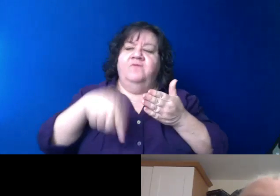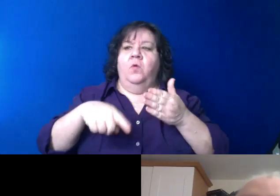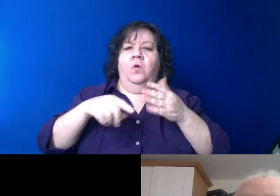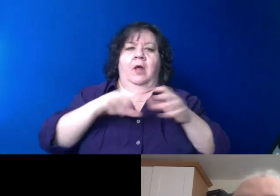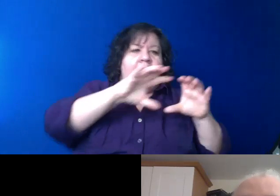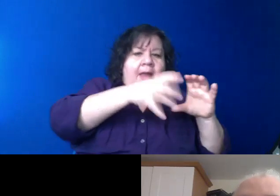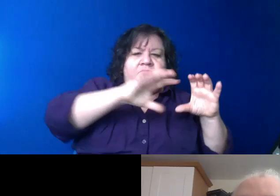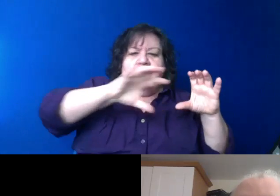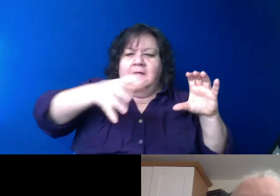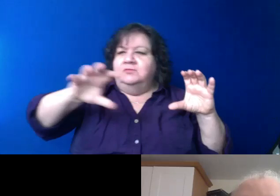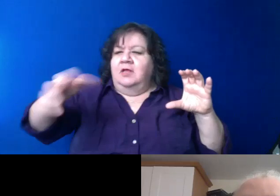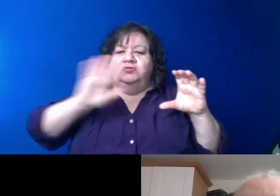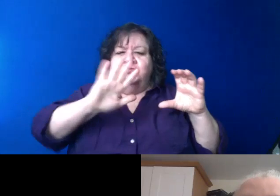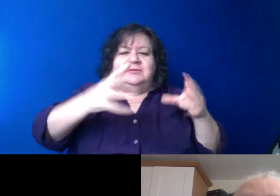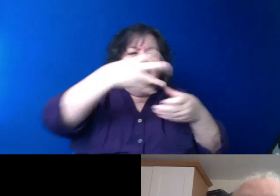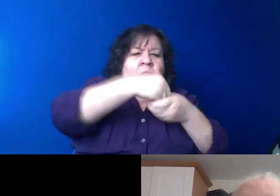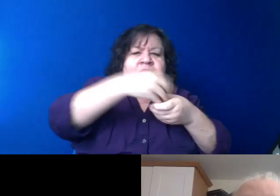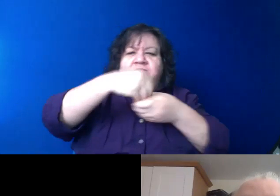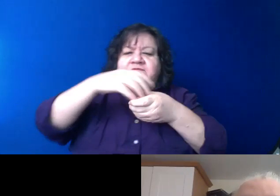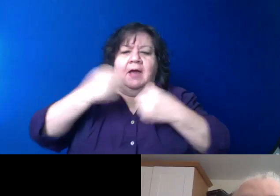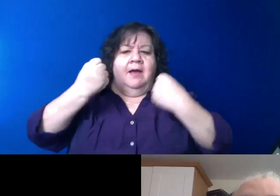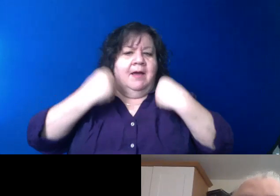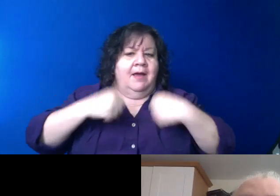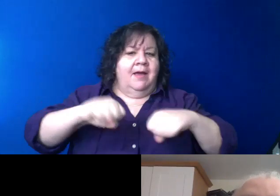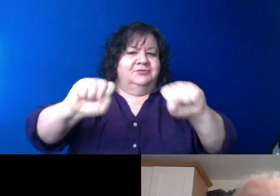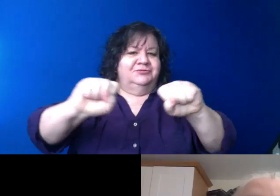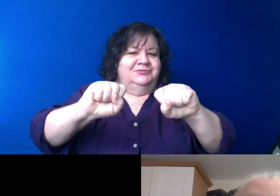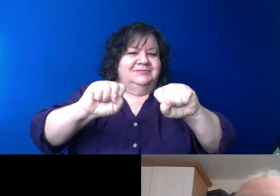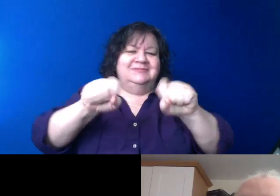looking obviously for more people to join and and there's a lot of different like there's a